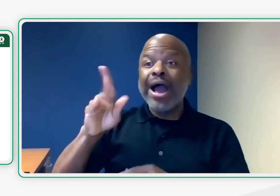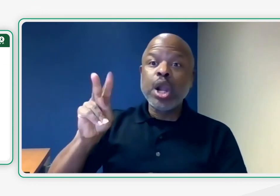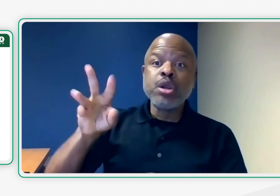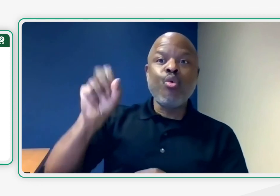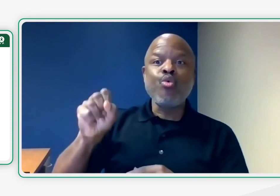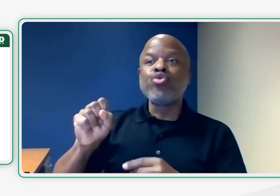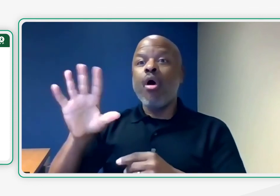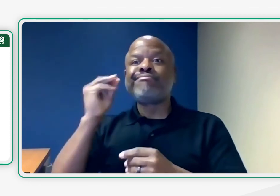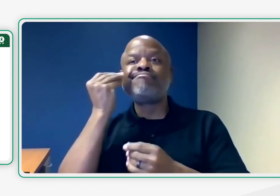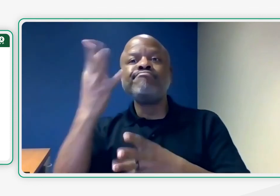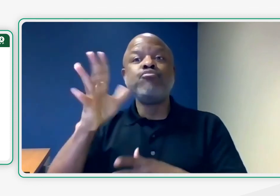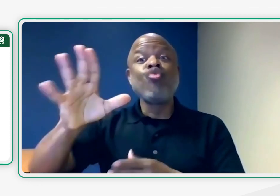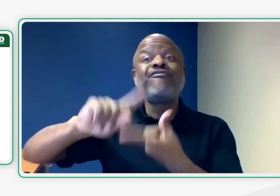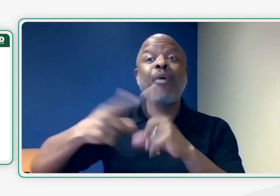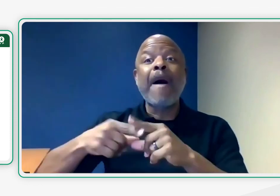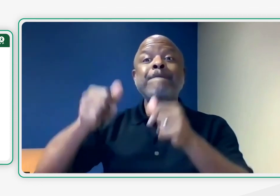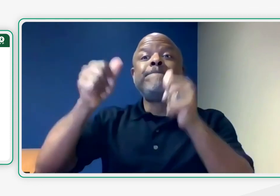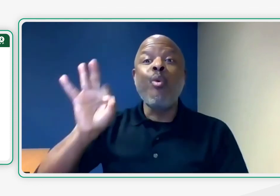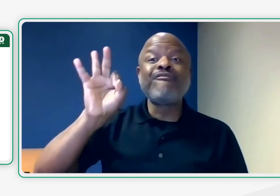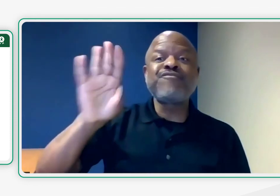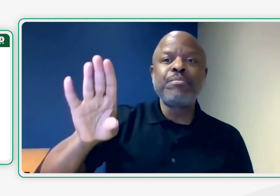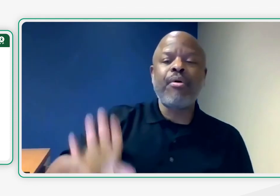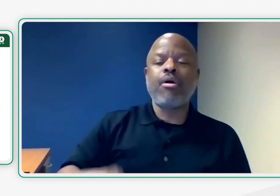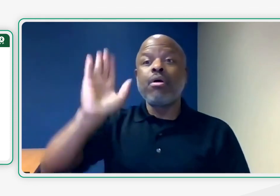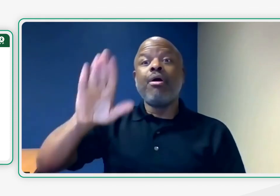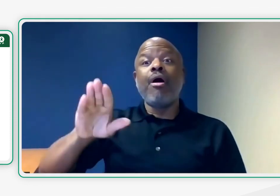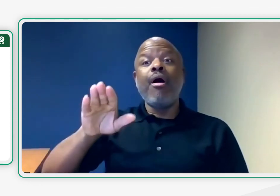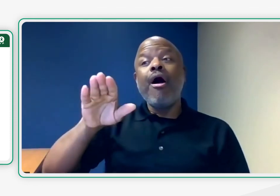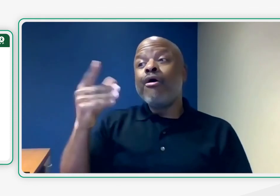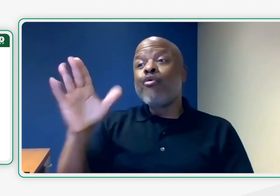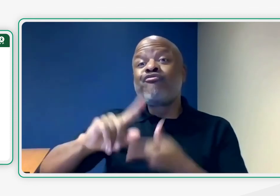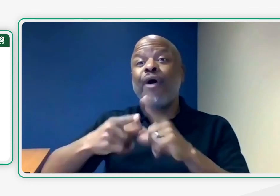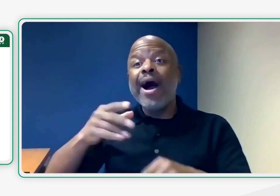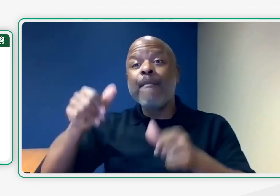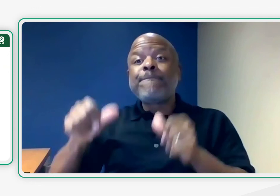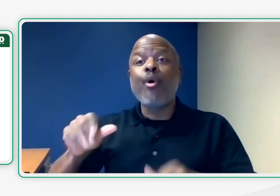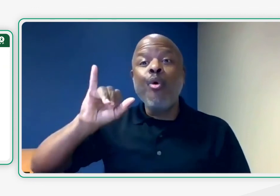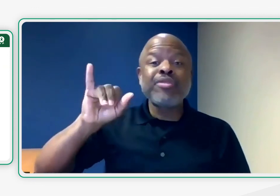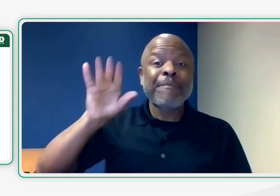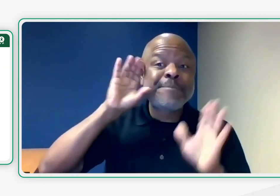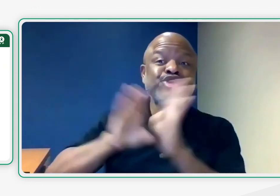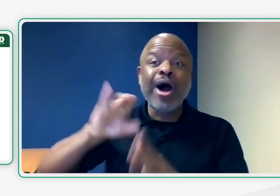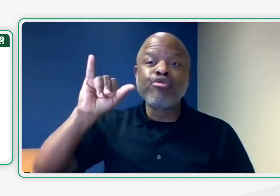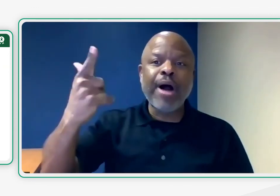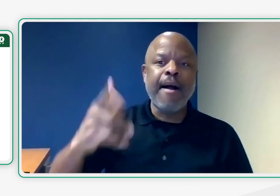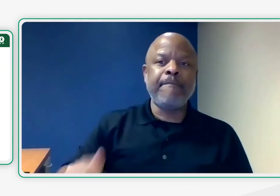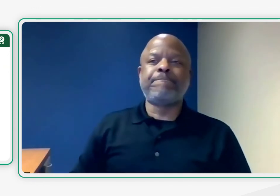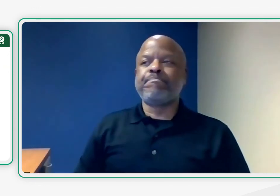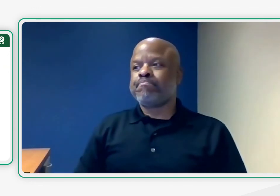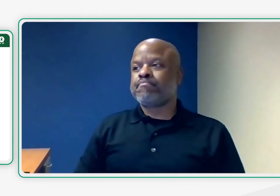breaking news . . . oh, you have a text . . . your friend posted on Facebook . . .